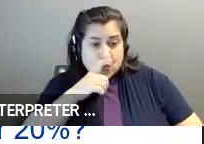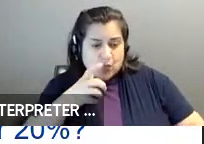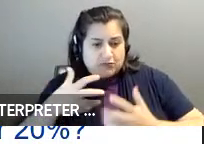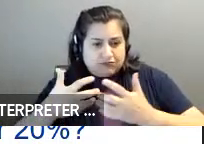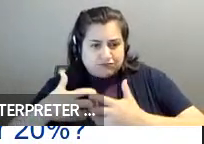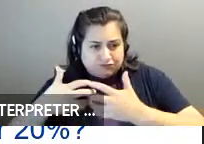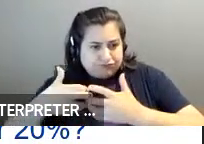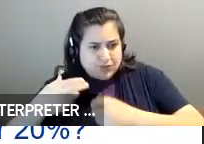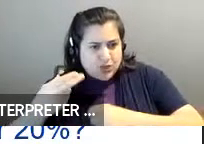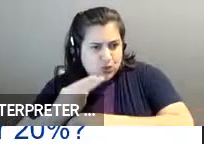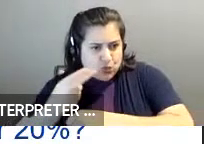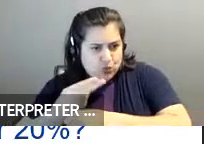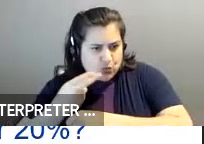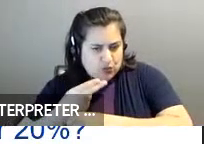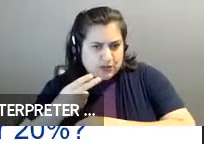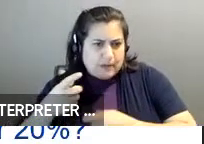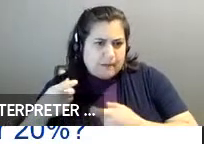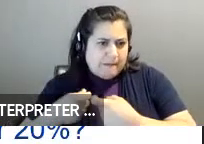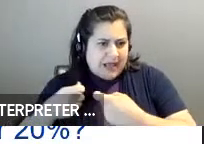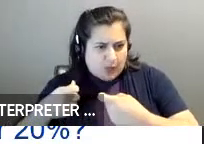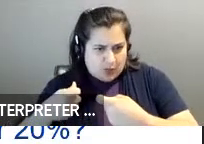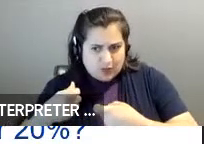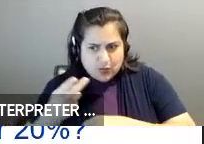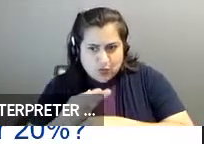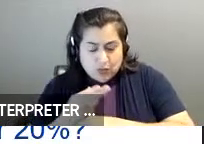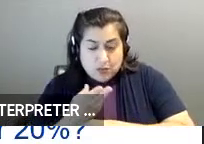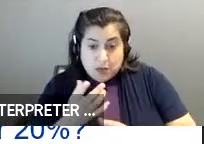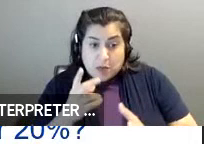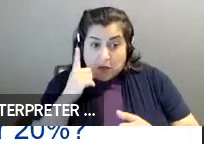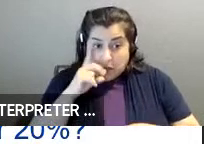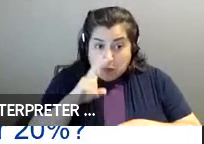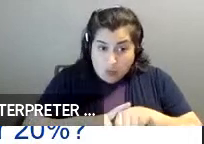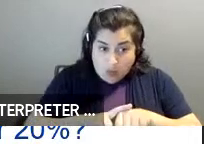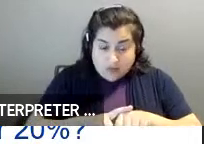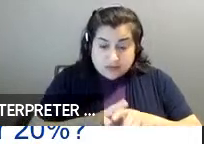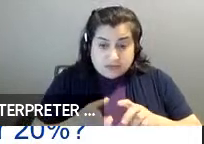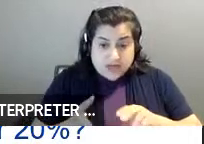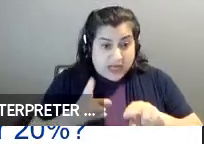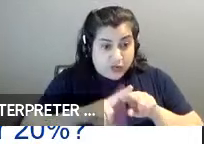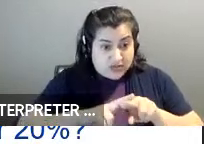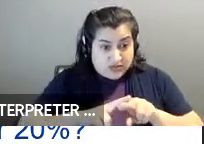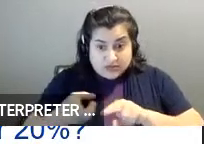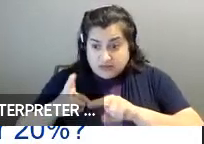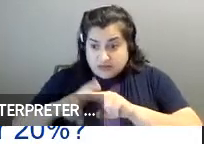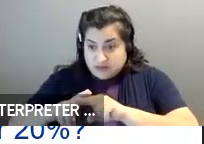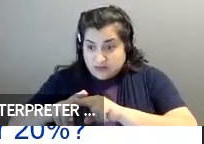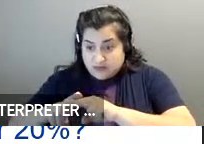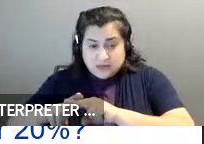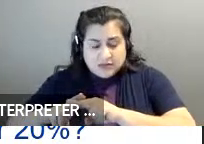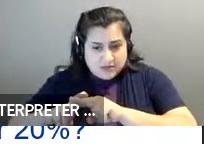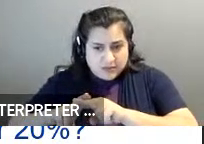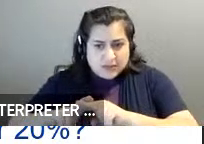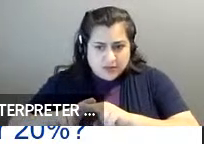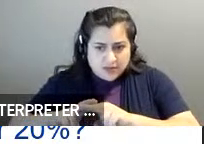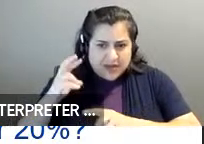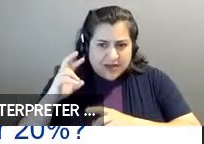in these examples the increase in power chair use is coming at the cost of a decrease in